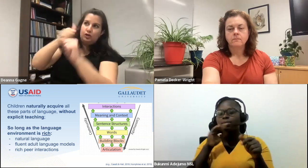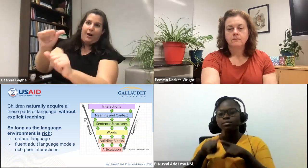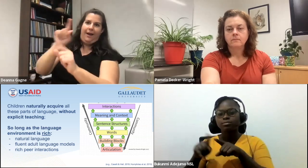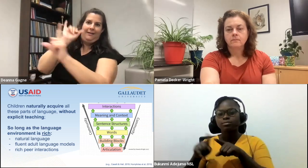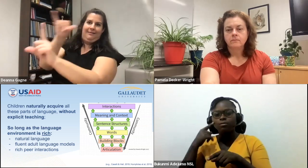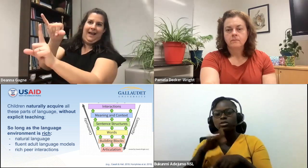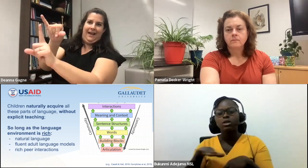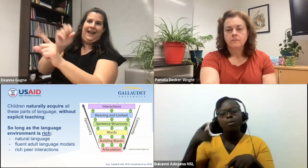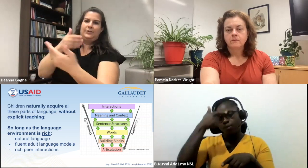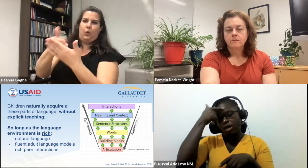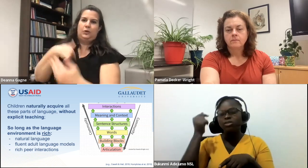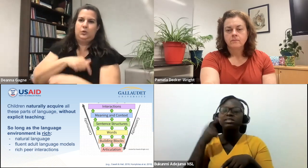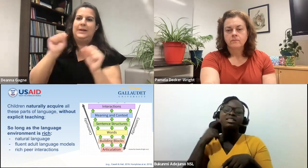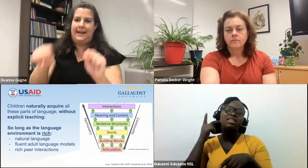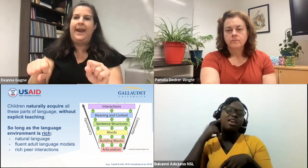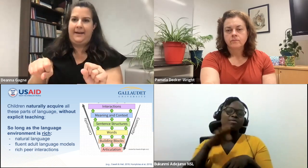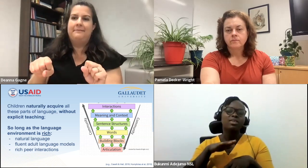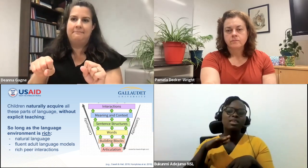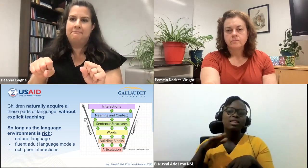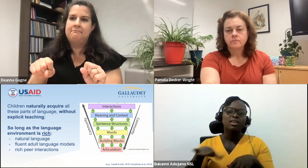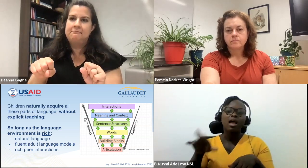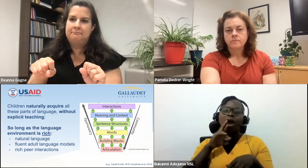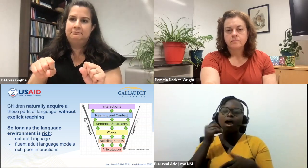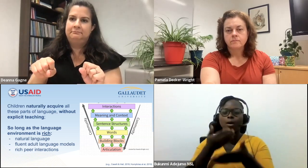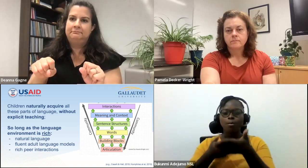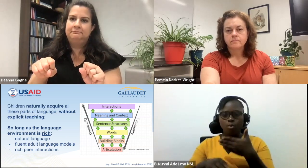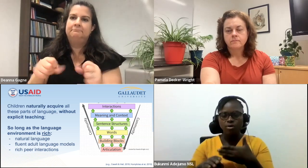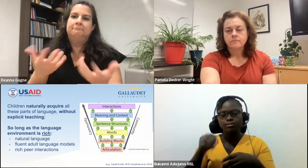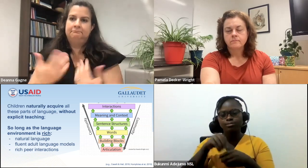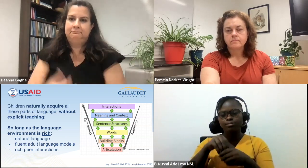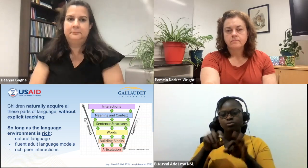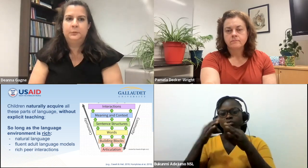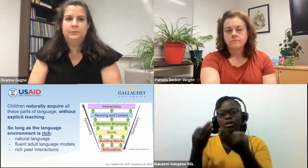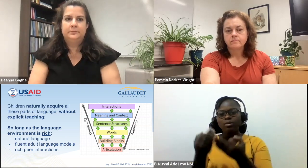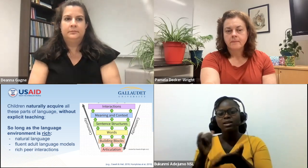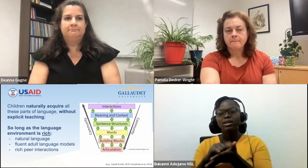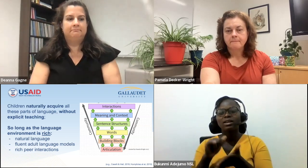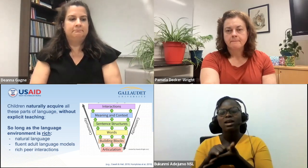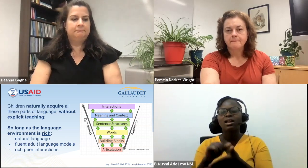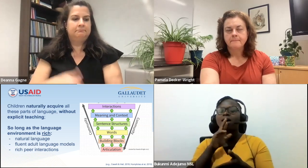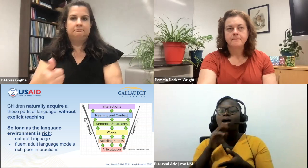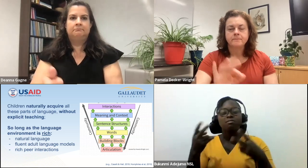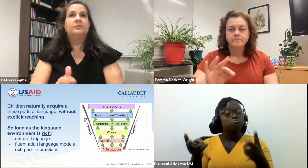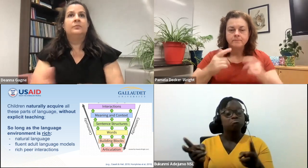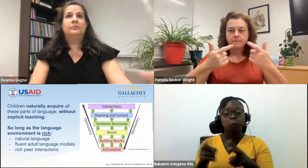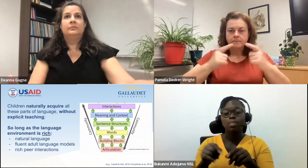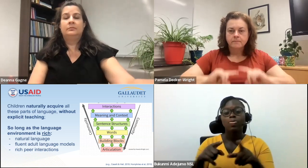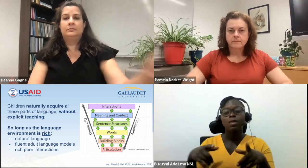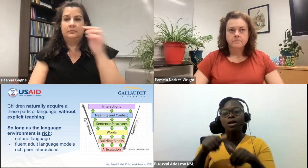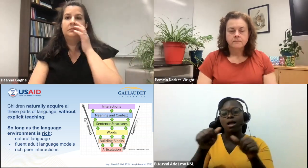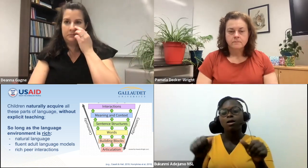Now we would still want to hold on to that ideal of language, acquisition, and achieve, as we can to that idea.